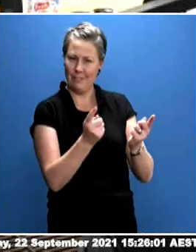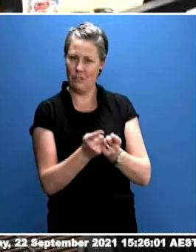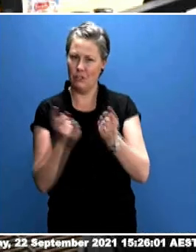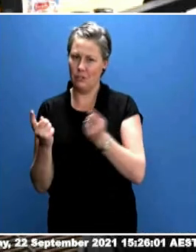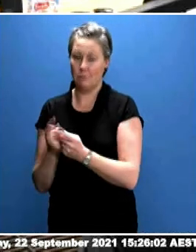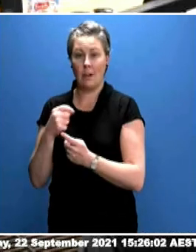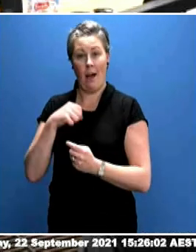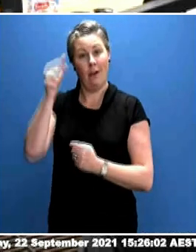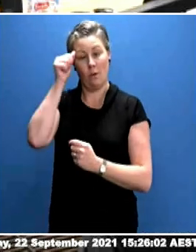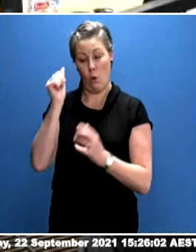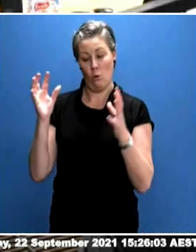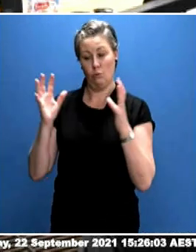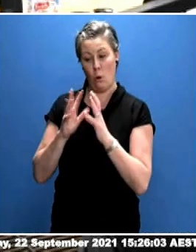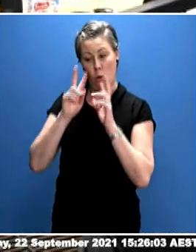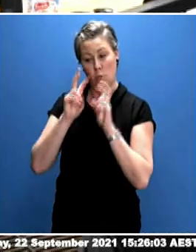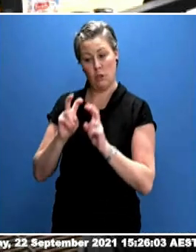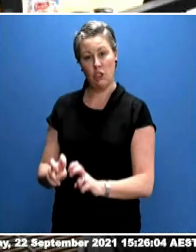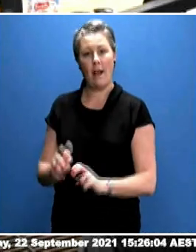Commission has made a very broad definition of "psychosocial".